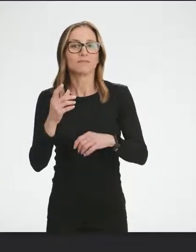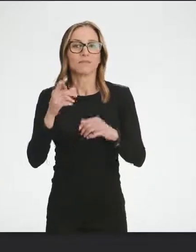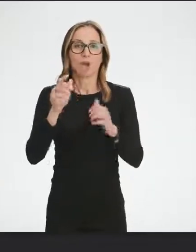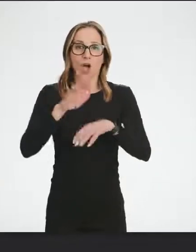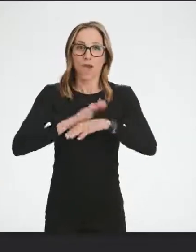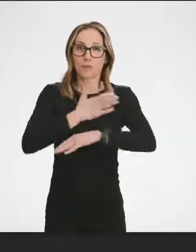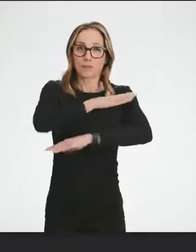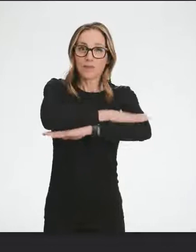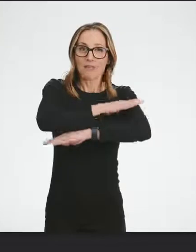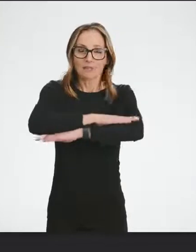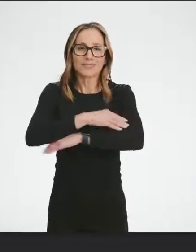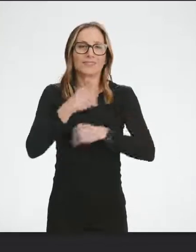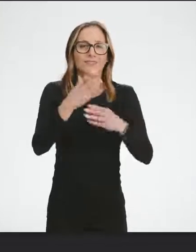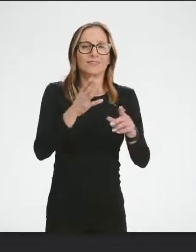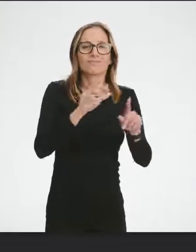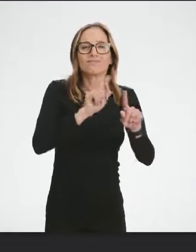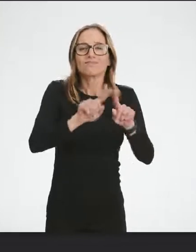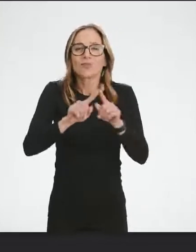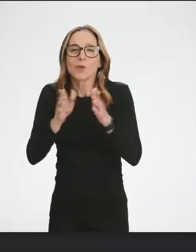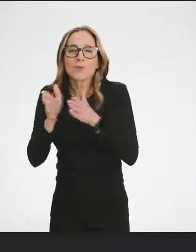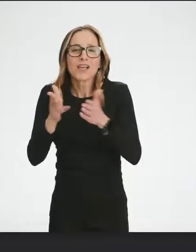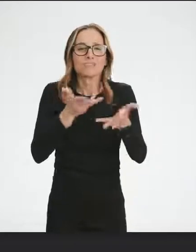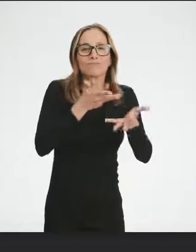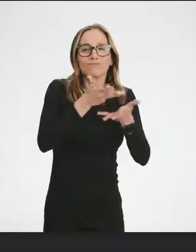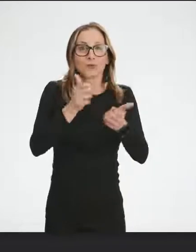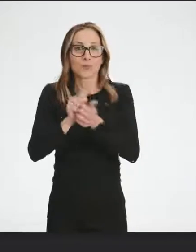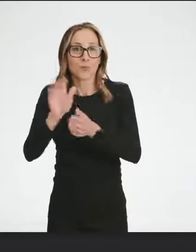engage your users. And to tell you more, here's Sebastien.